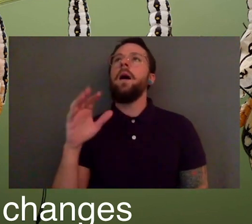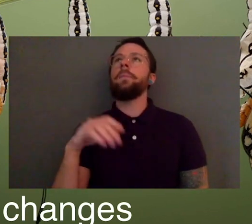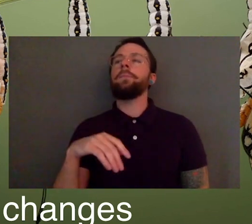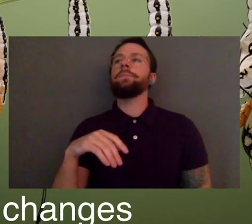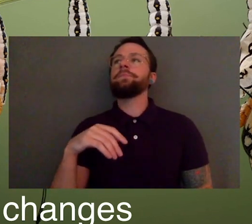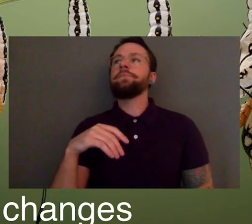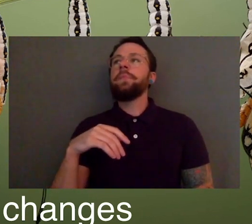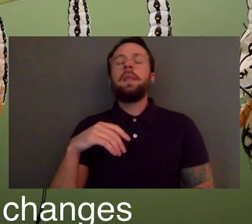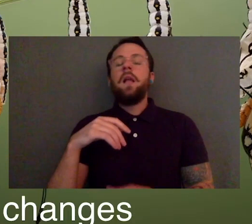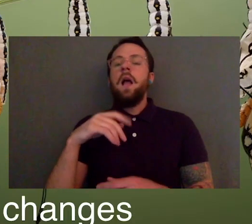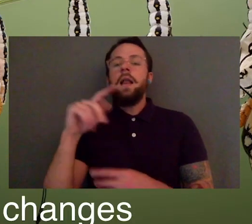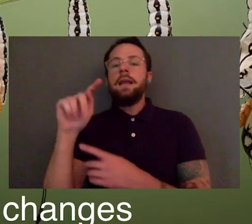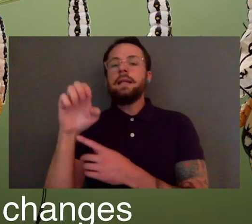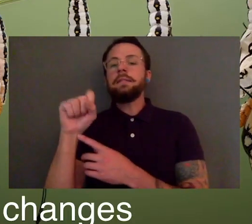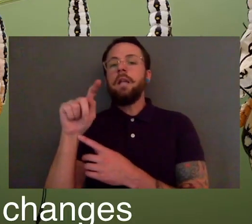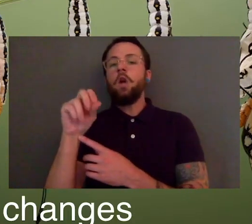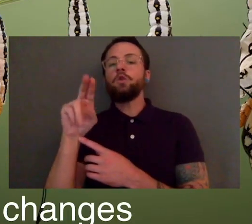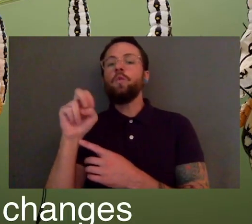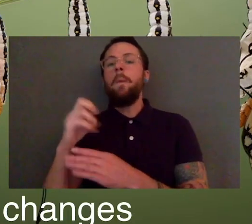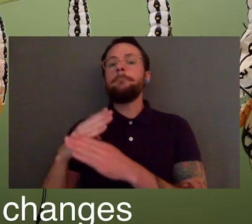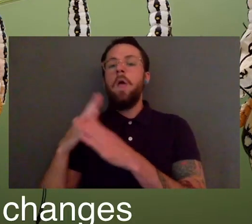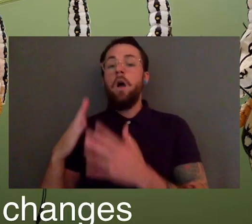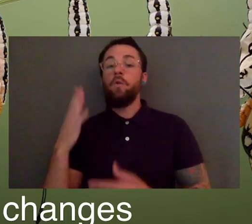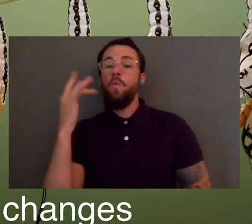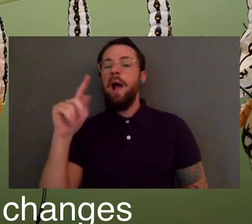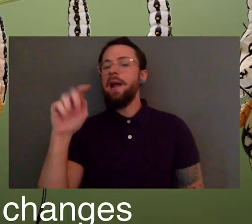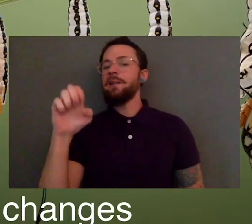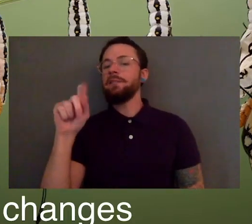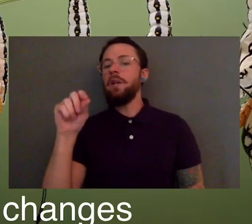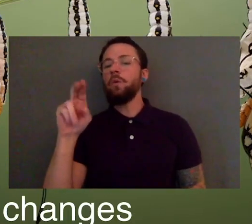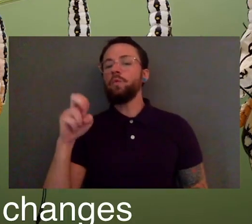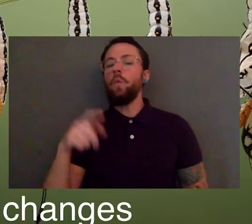instead of testosterone.